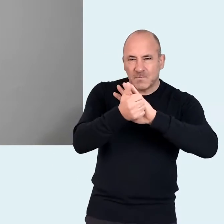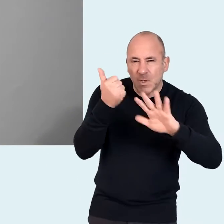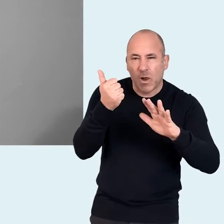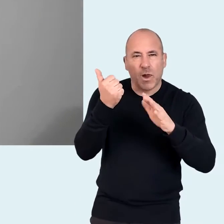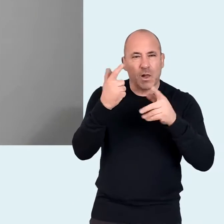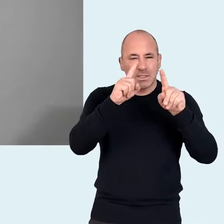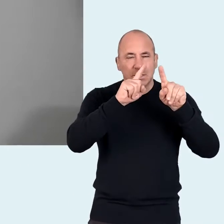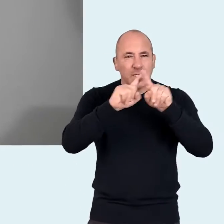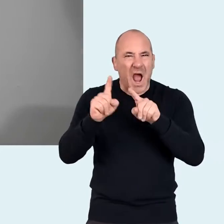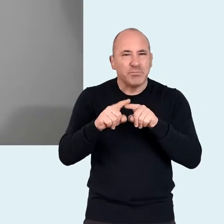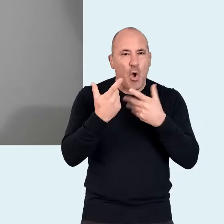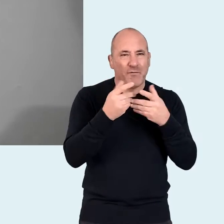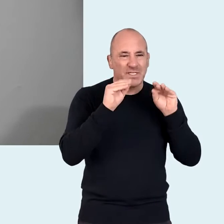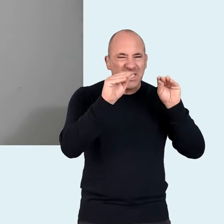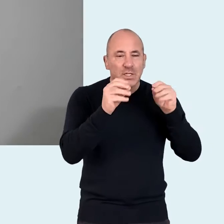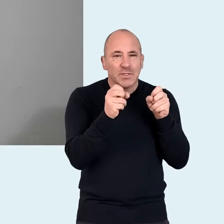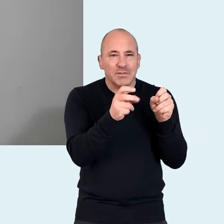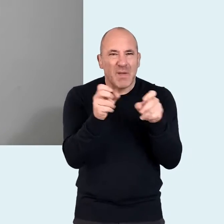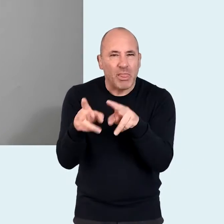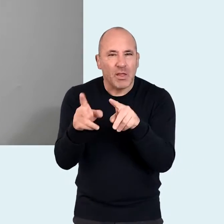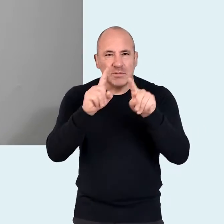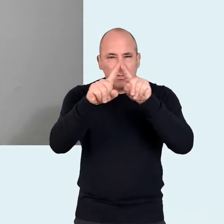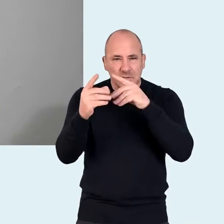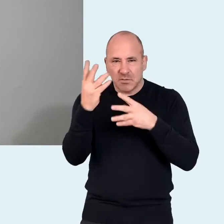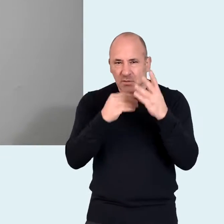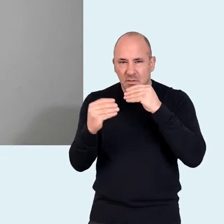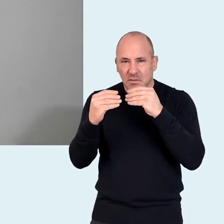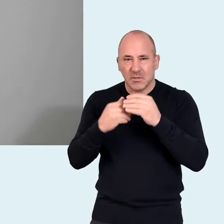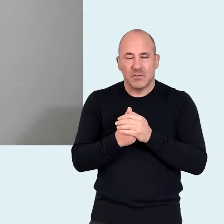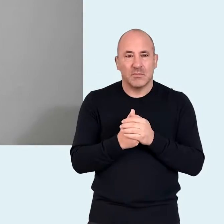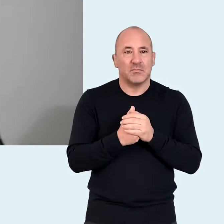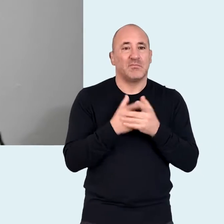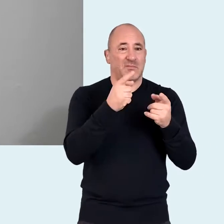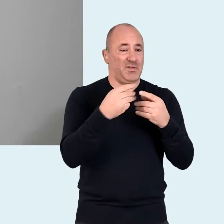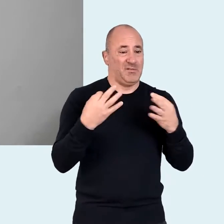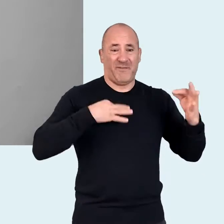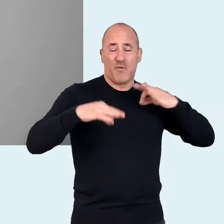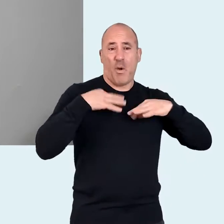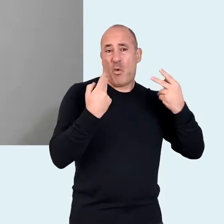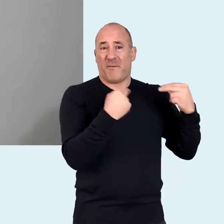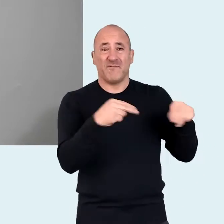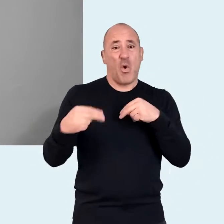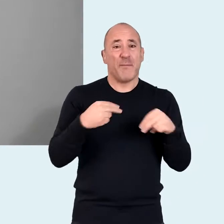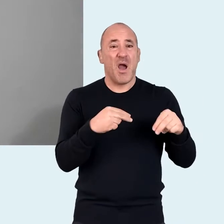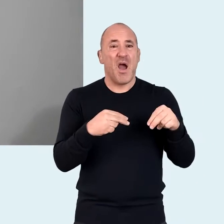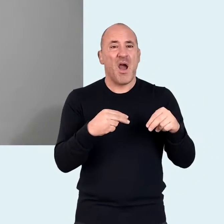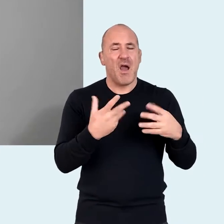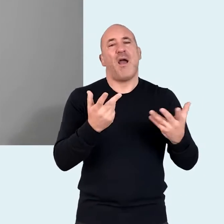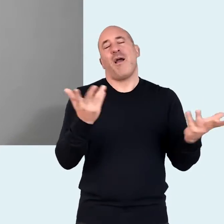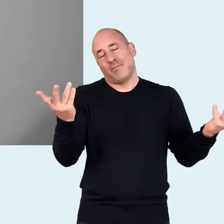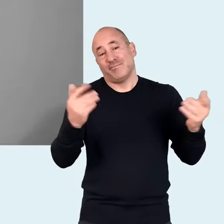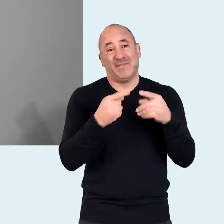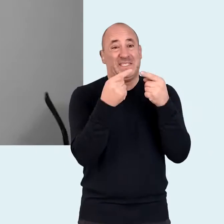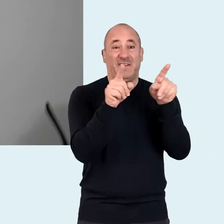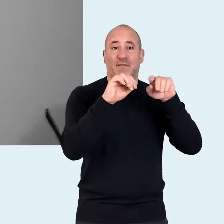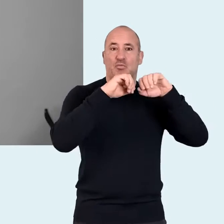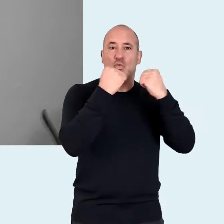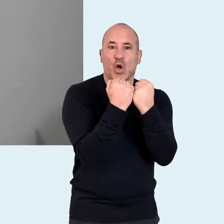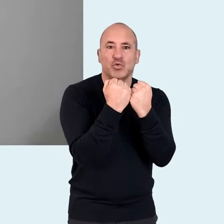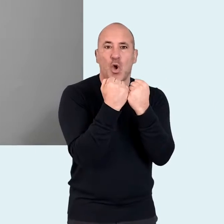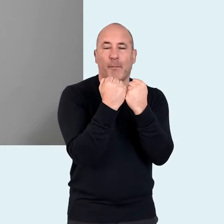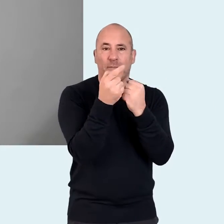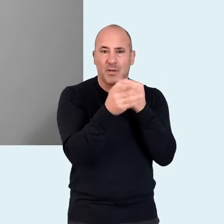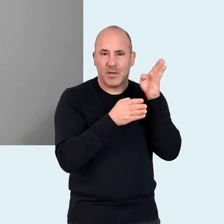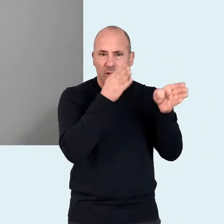as you can about the skill of pedagogy. If it's a performer, then again, different kind